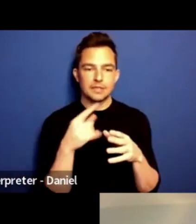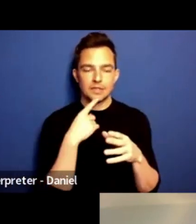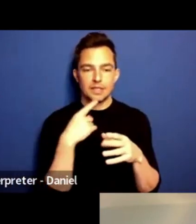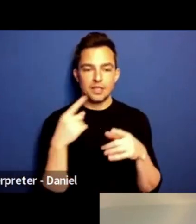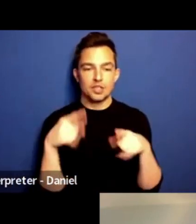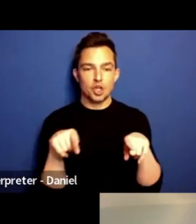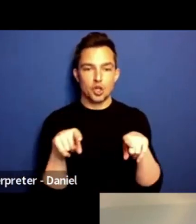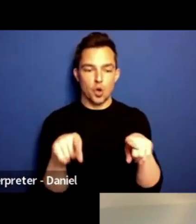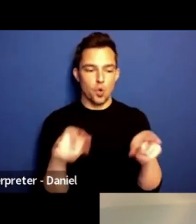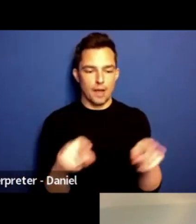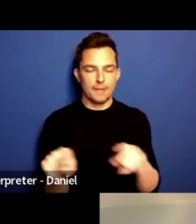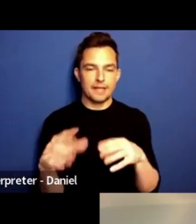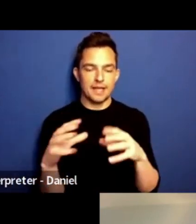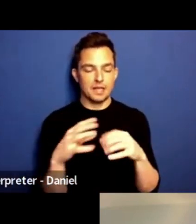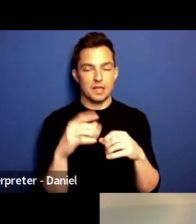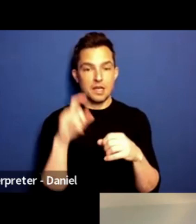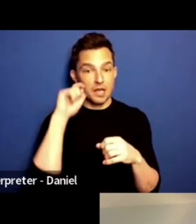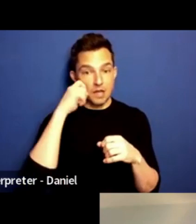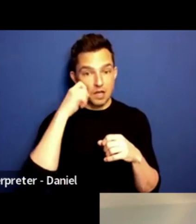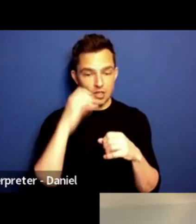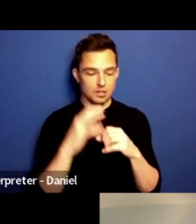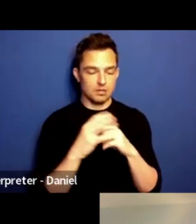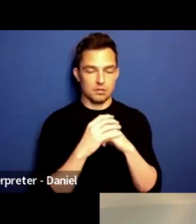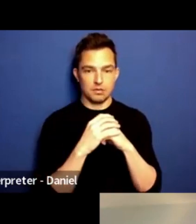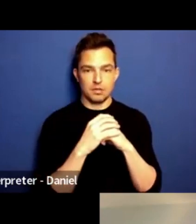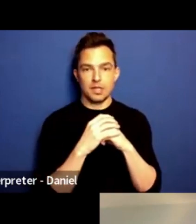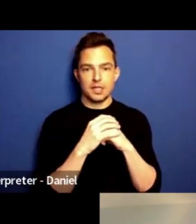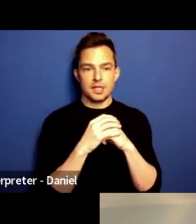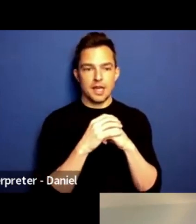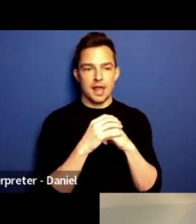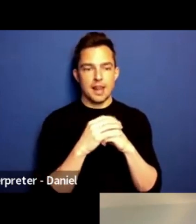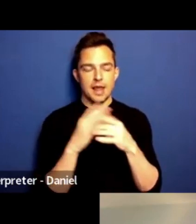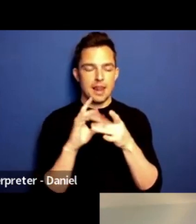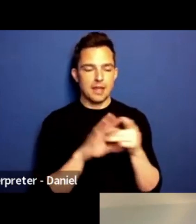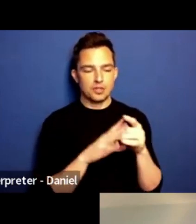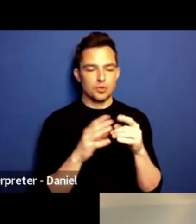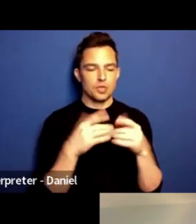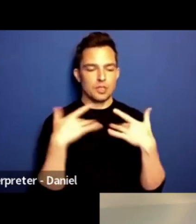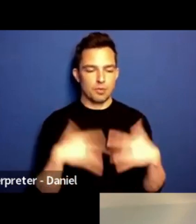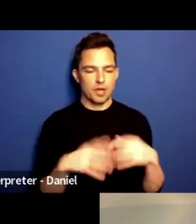like an onion, you know, like, my brain injury led to my depression, which led to me getting fired, which led to me